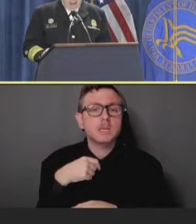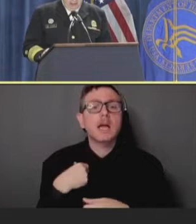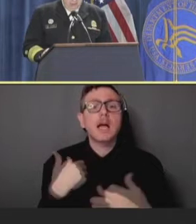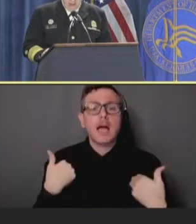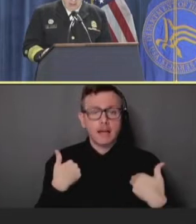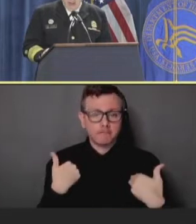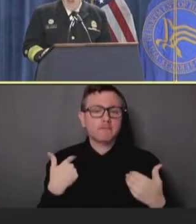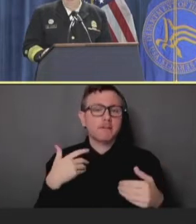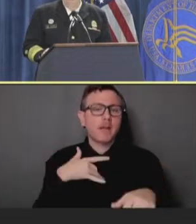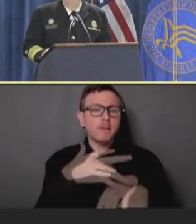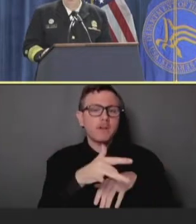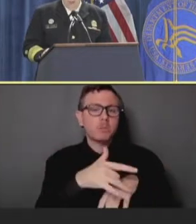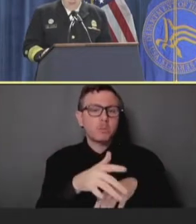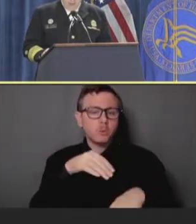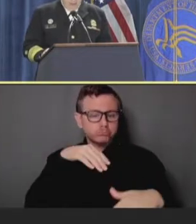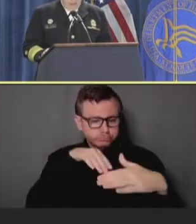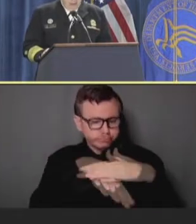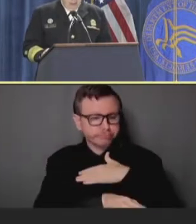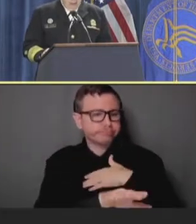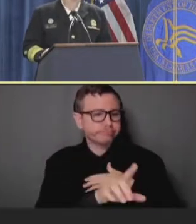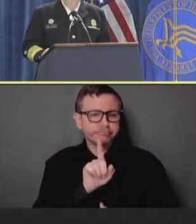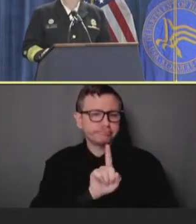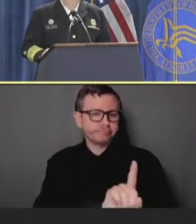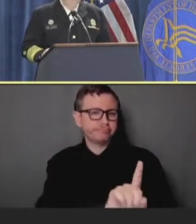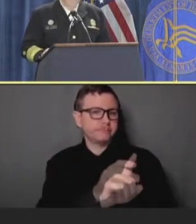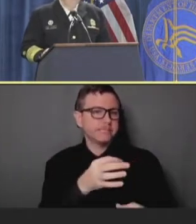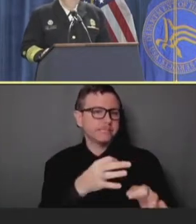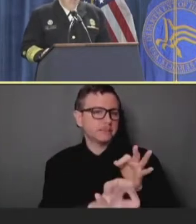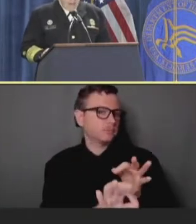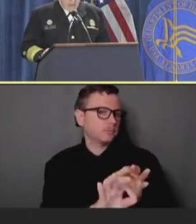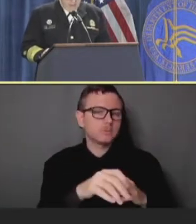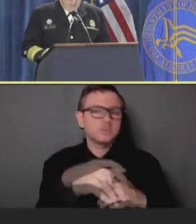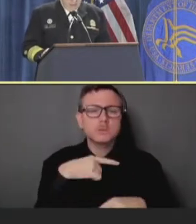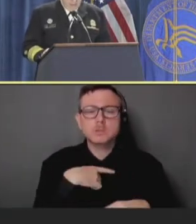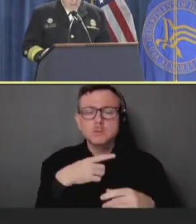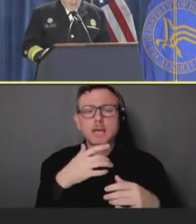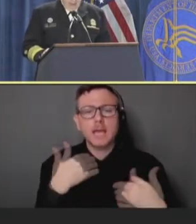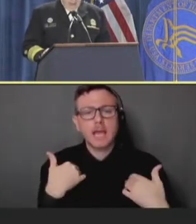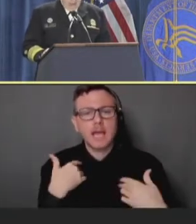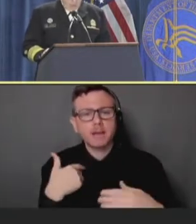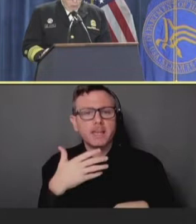convenient times for working families, including weekends and evenings.